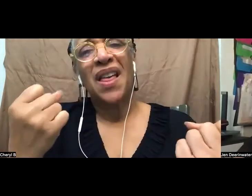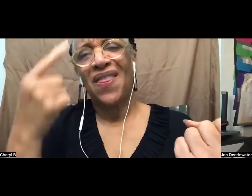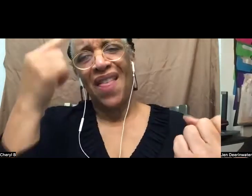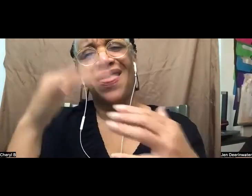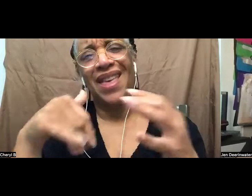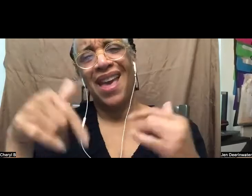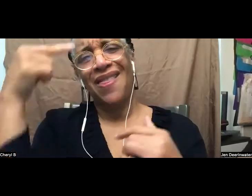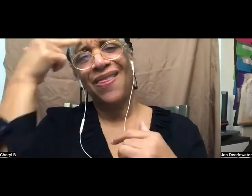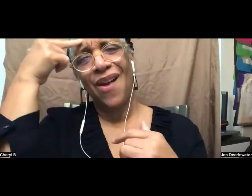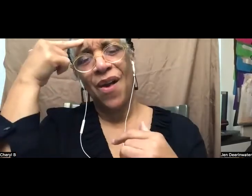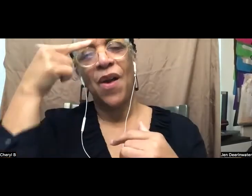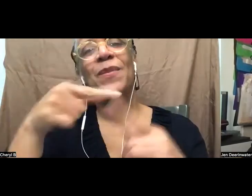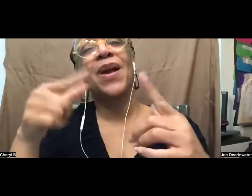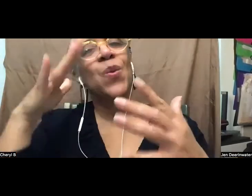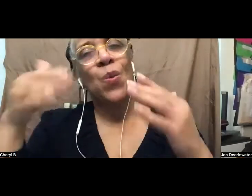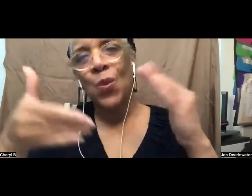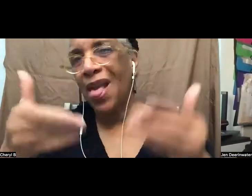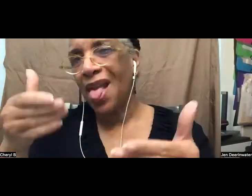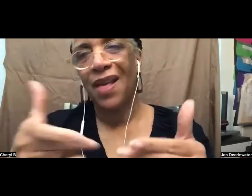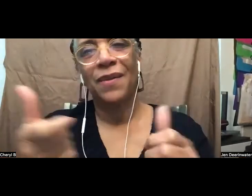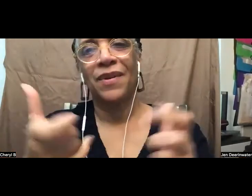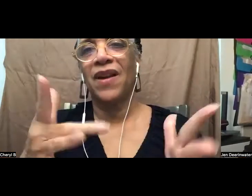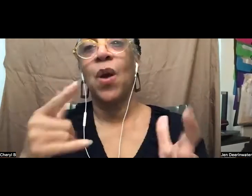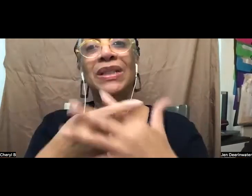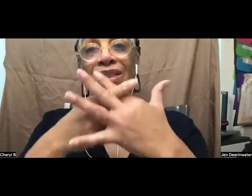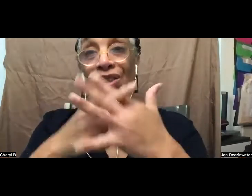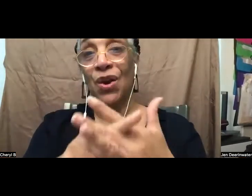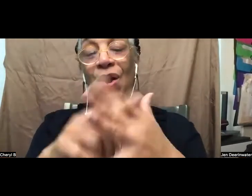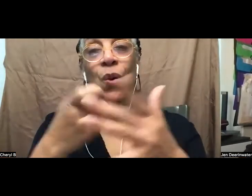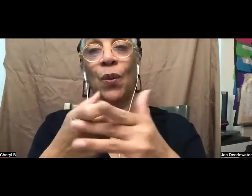Welcome everyone. I'm going to start with an image description.